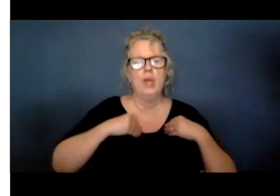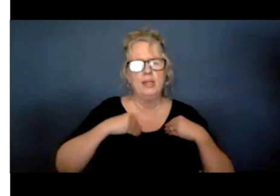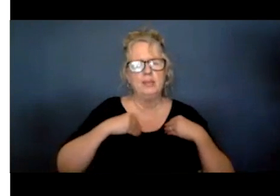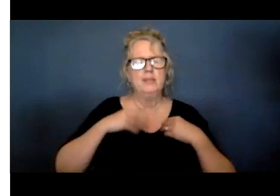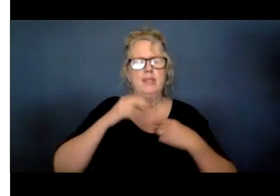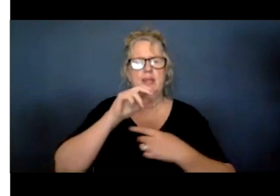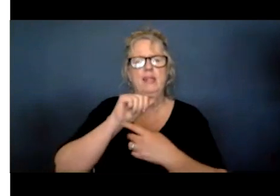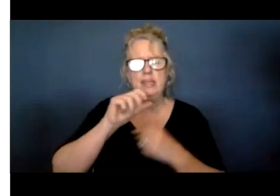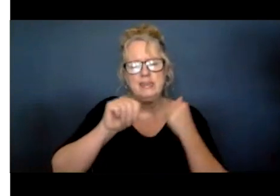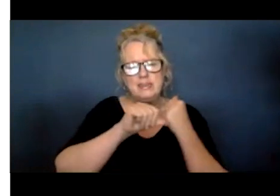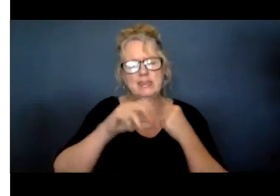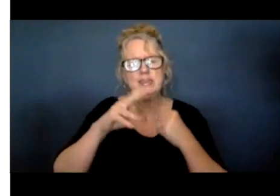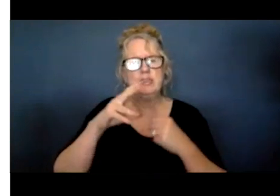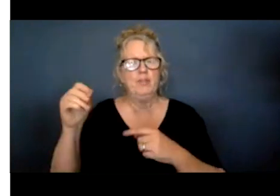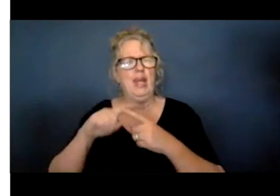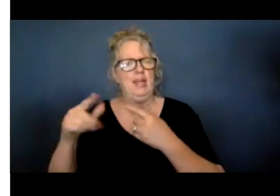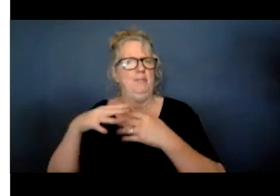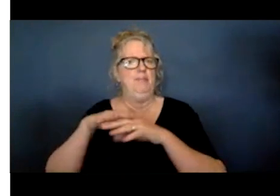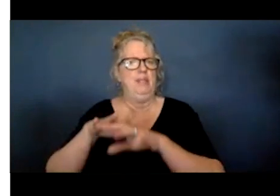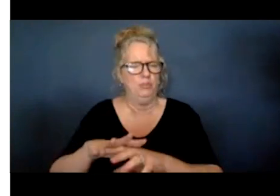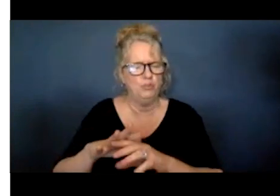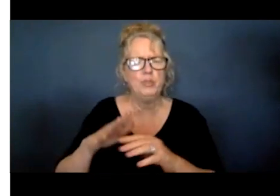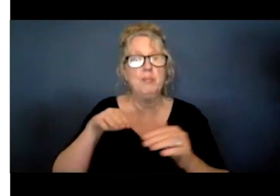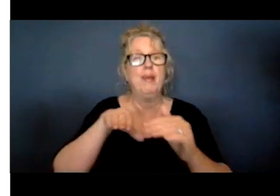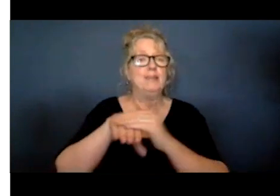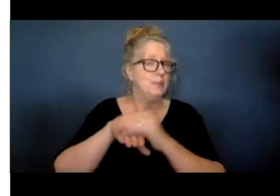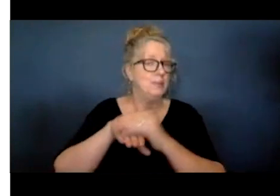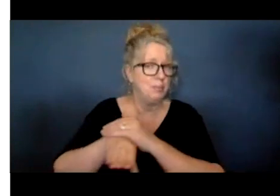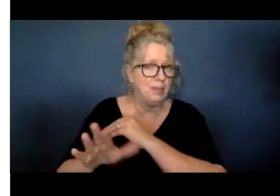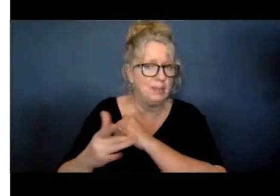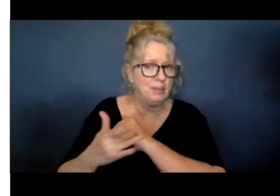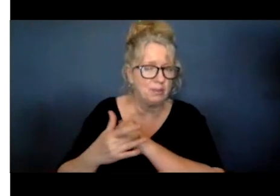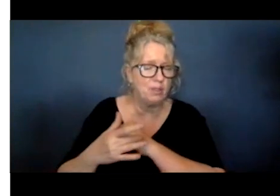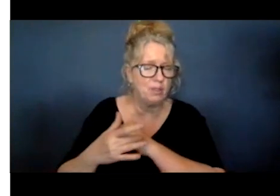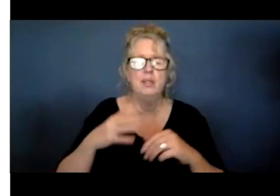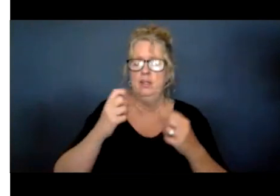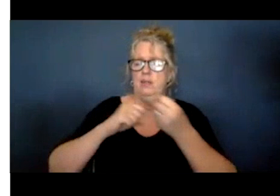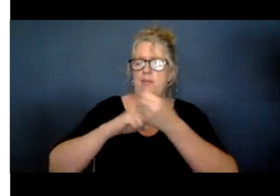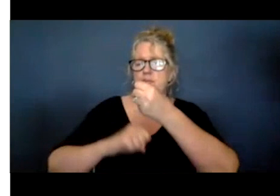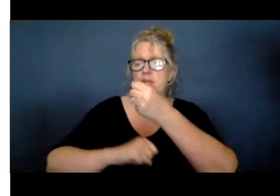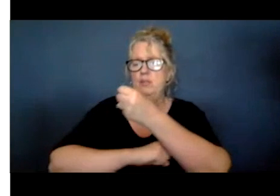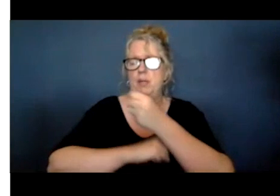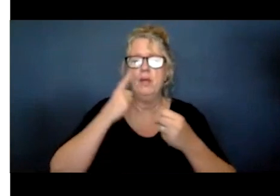Mainstream Accessibility Technology The foundation of successful technology